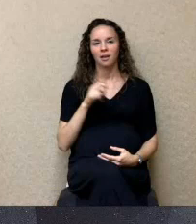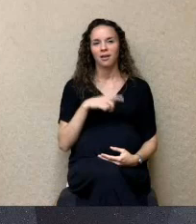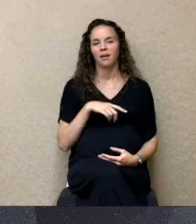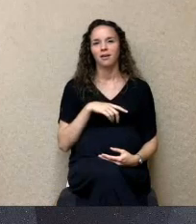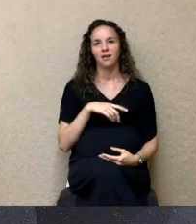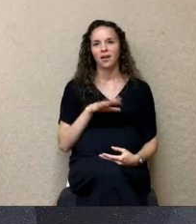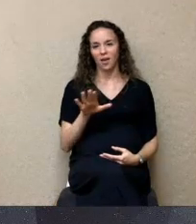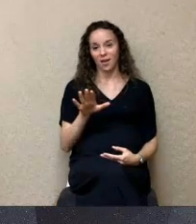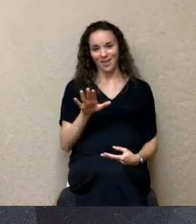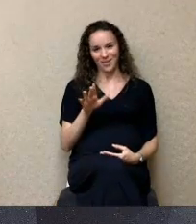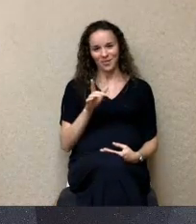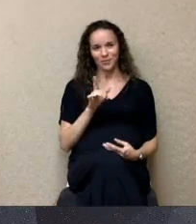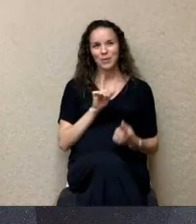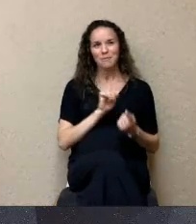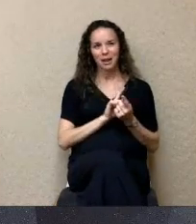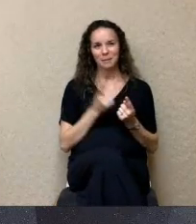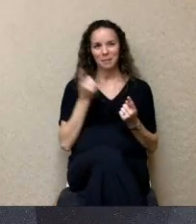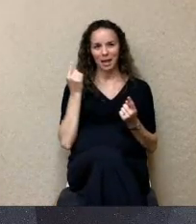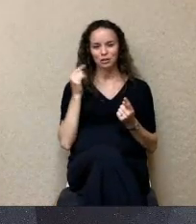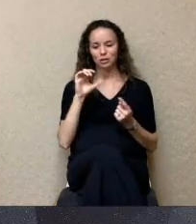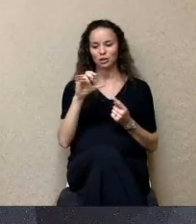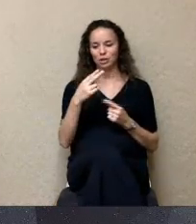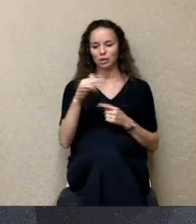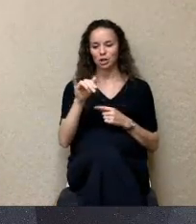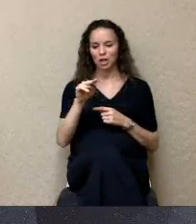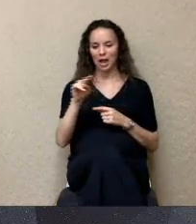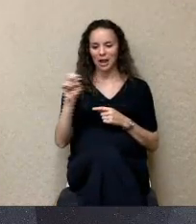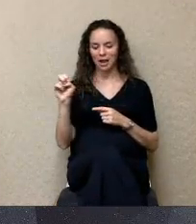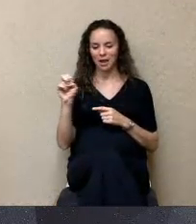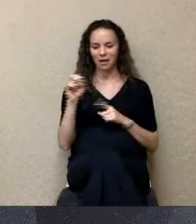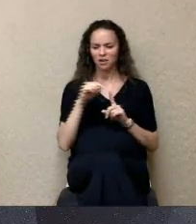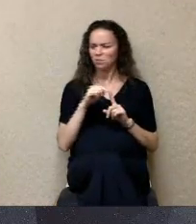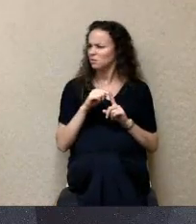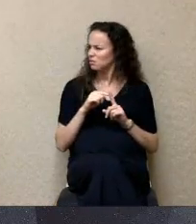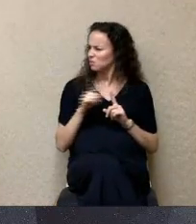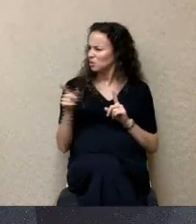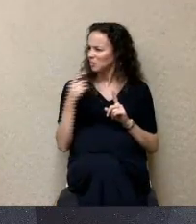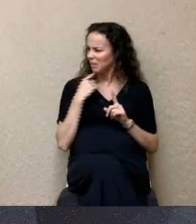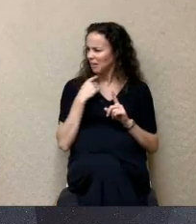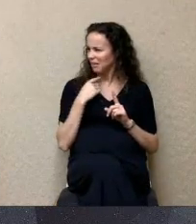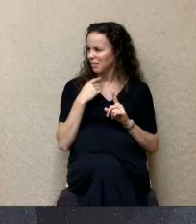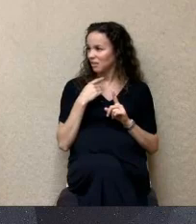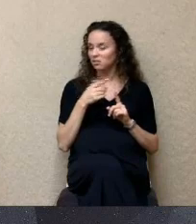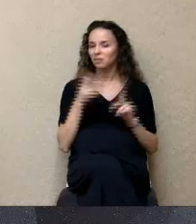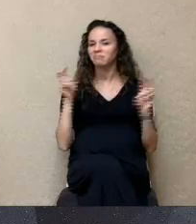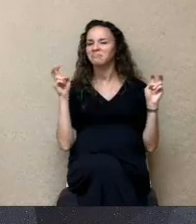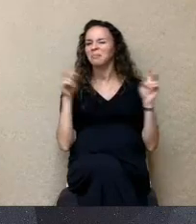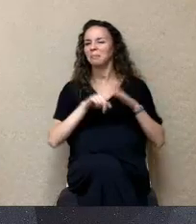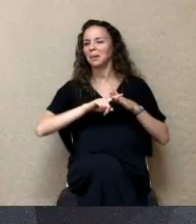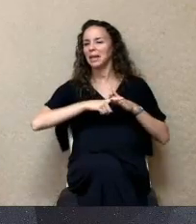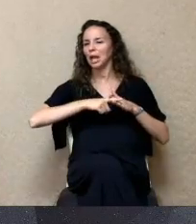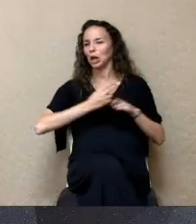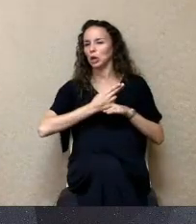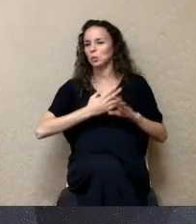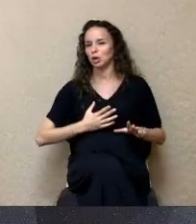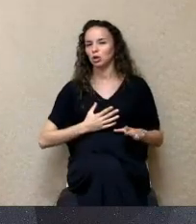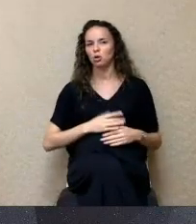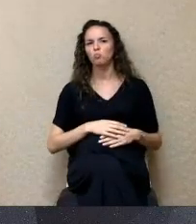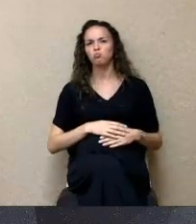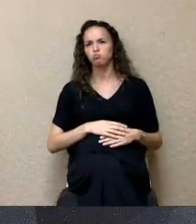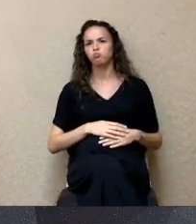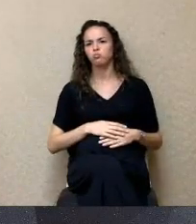last year, Cheyenne was would you say a very beginner user?